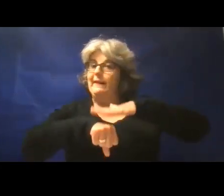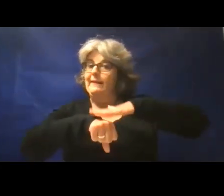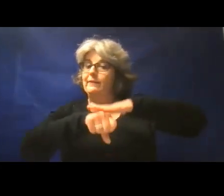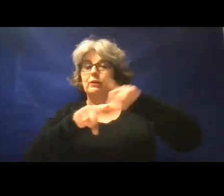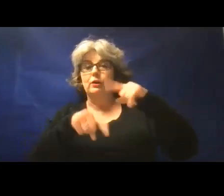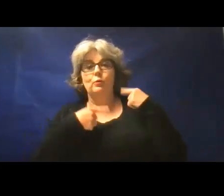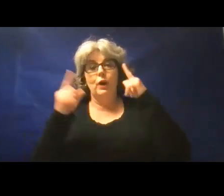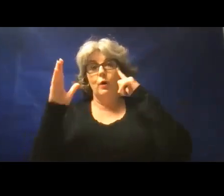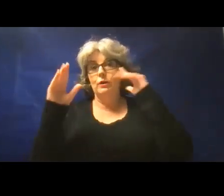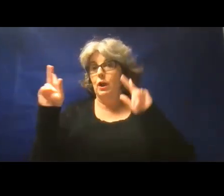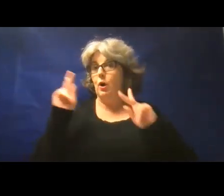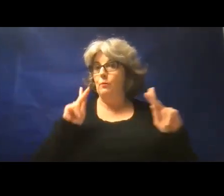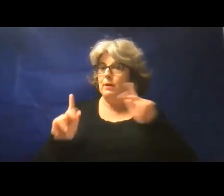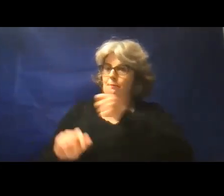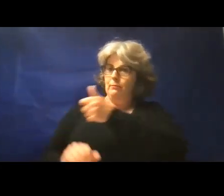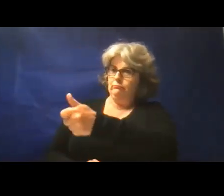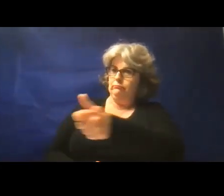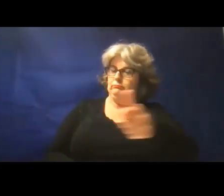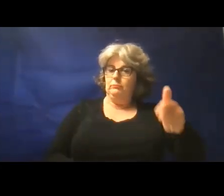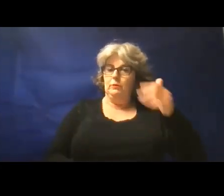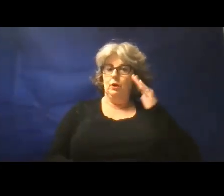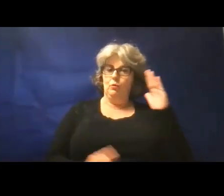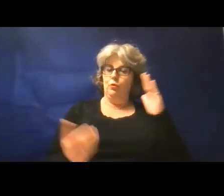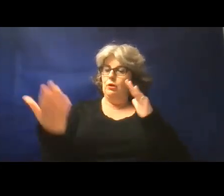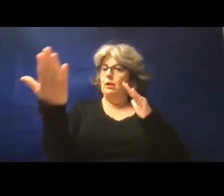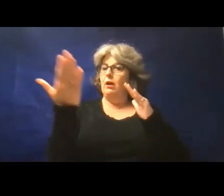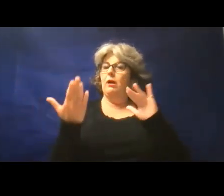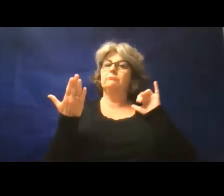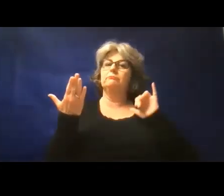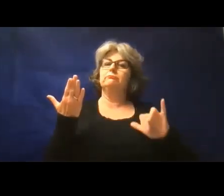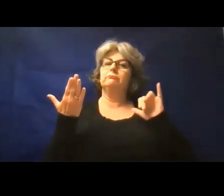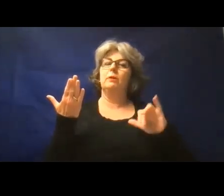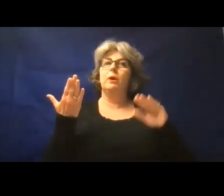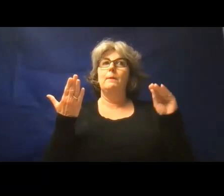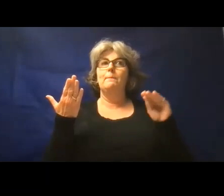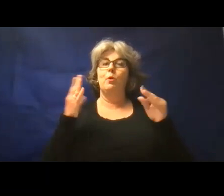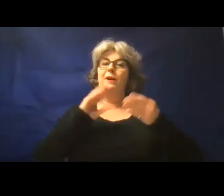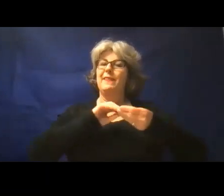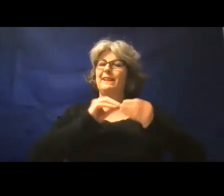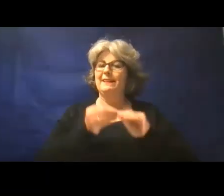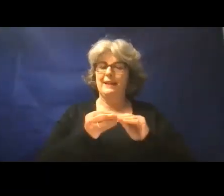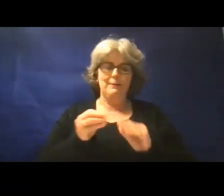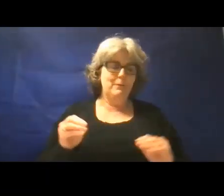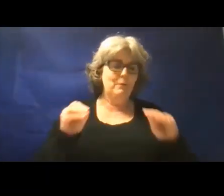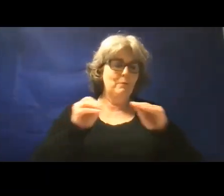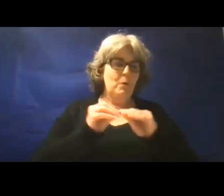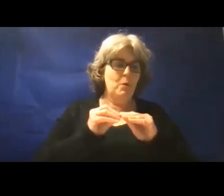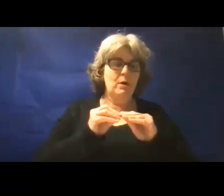folks would look at the travel advisory as more than a number in other words dig down a little bit